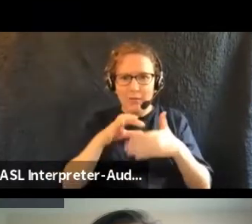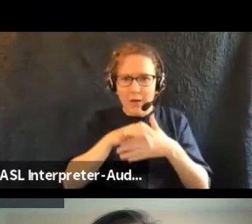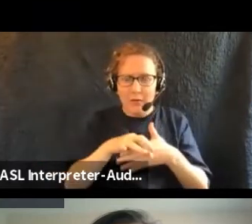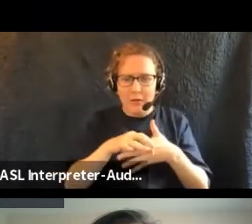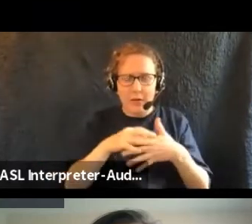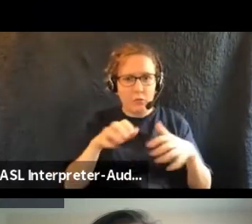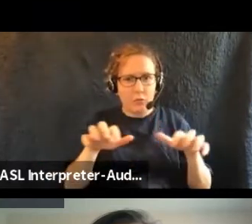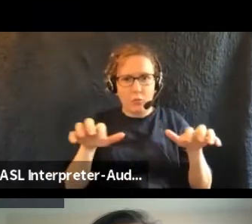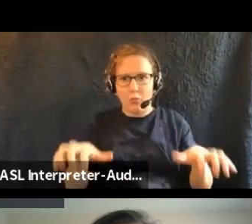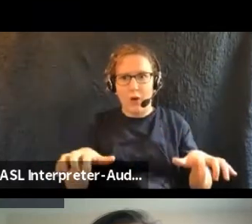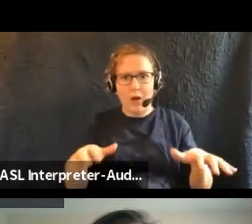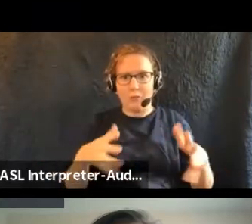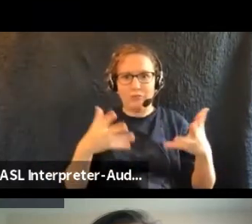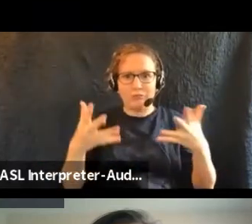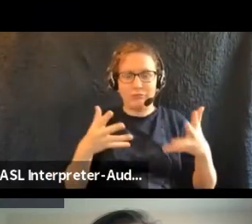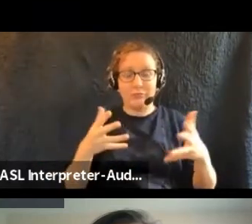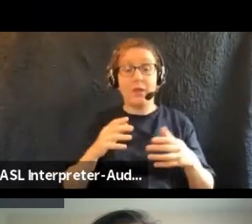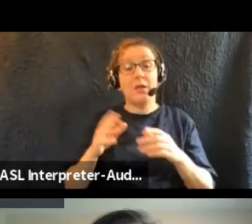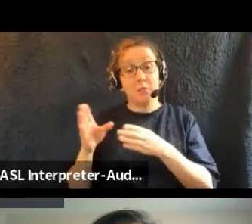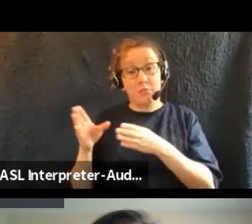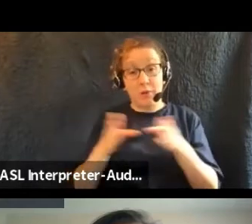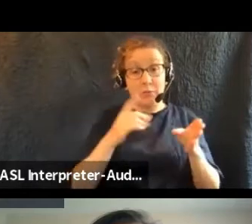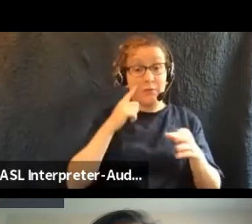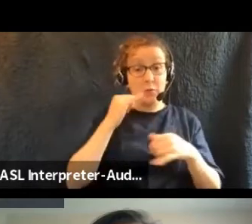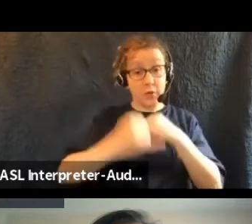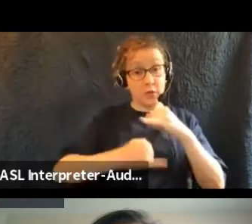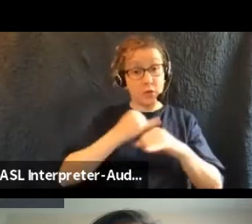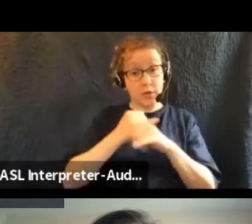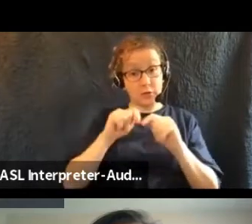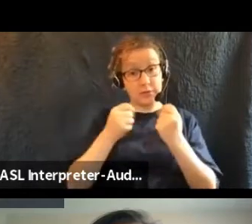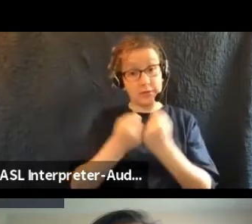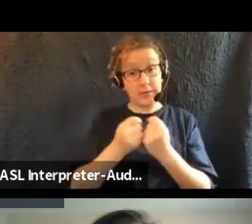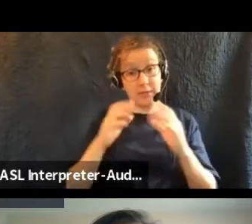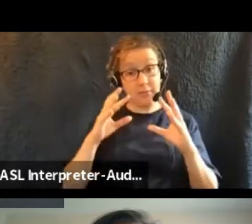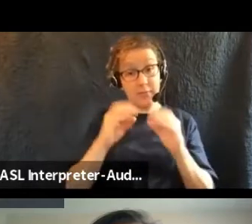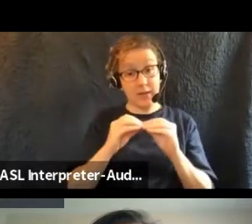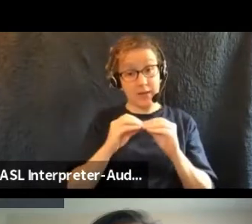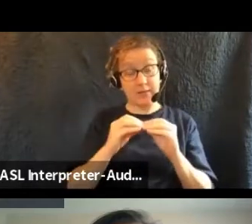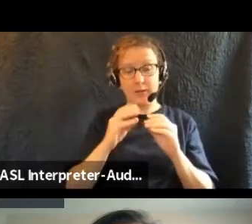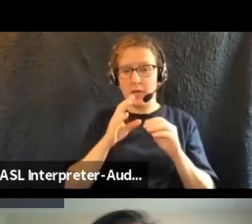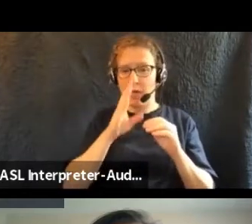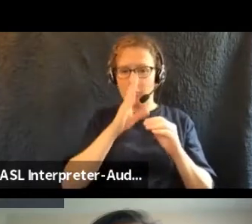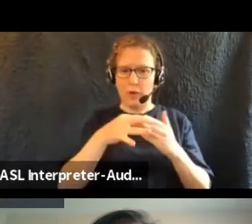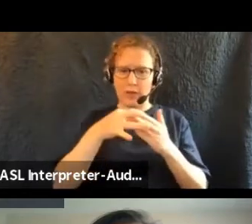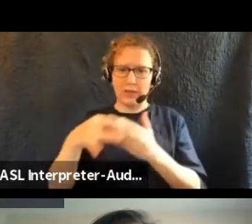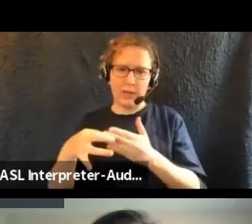It prepared me for international team meetings, and directly led to the work I do today.